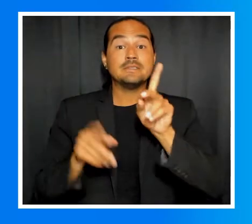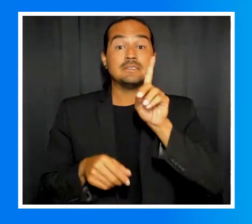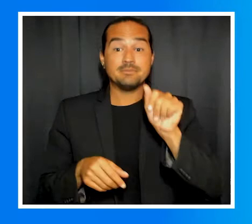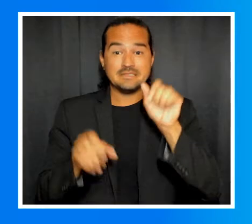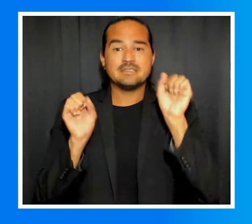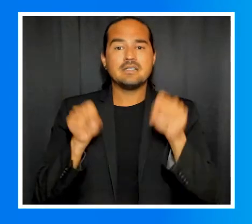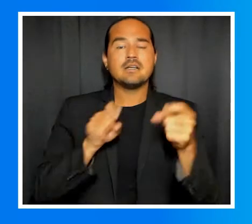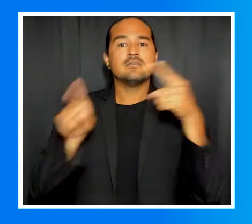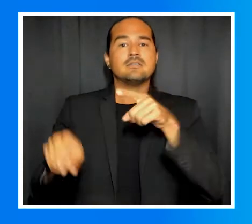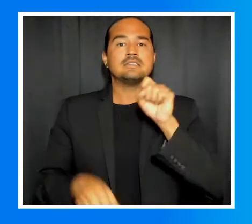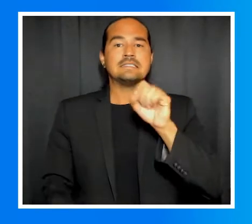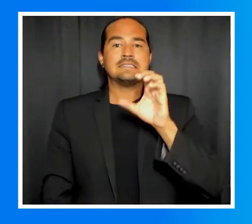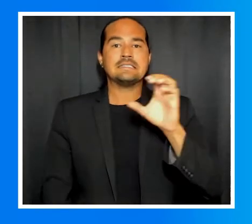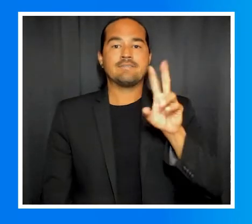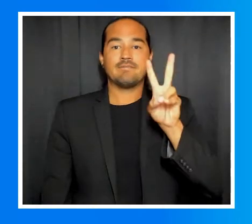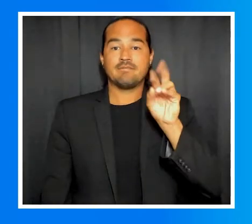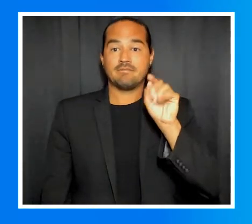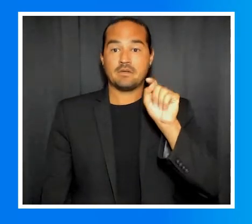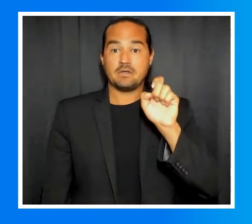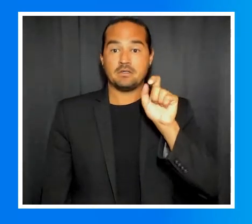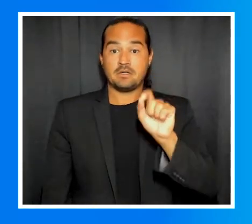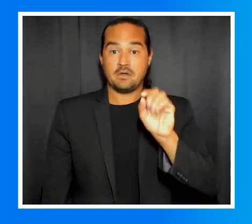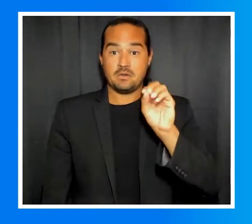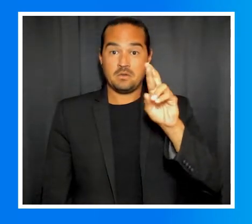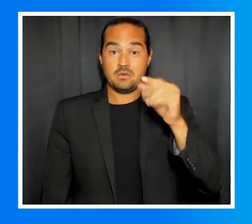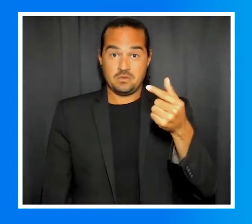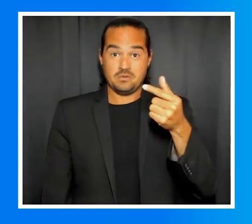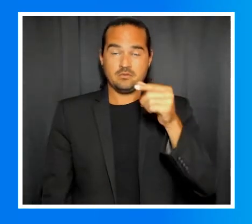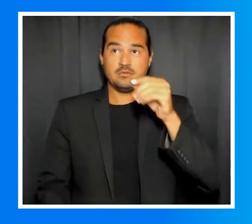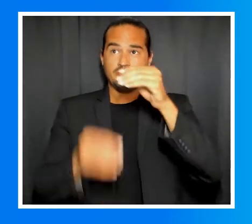Voters with a disability can go to sccvote.org